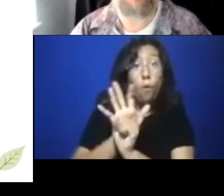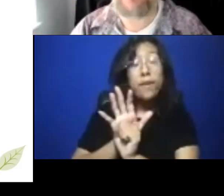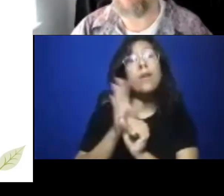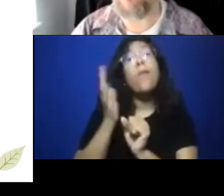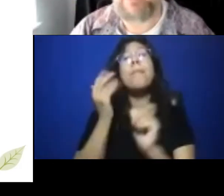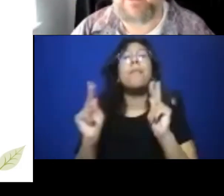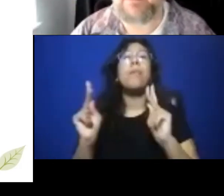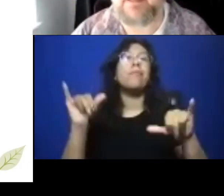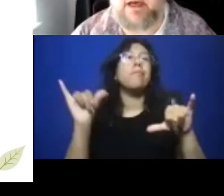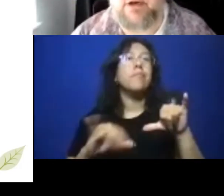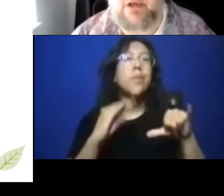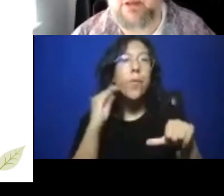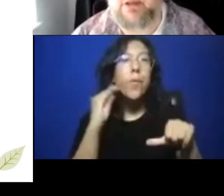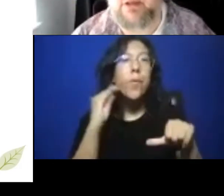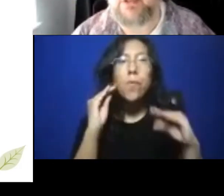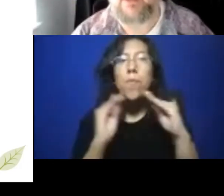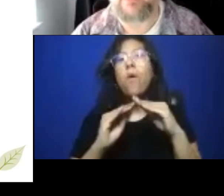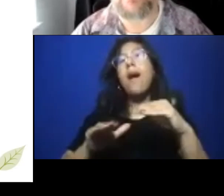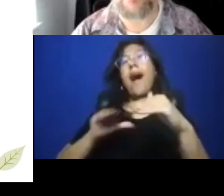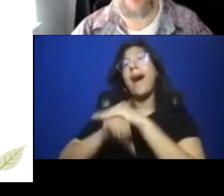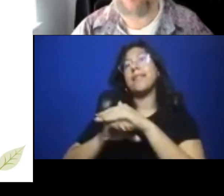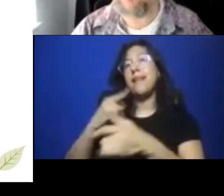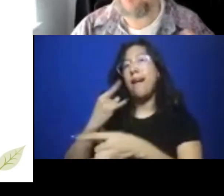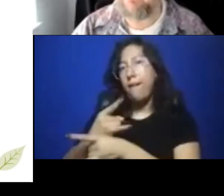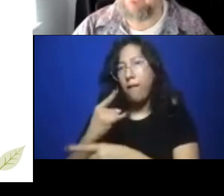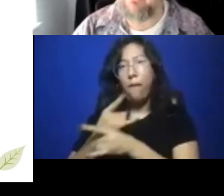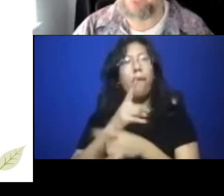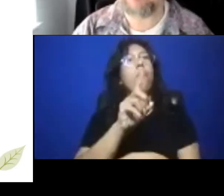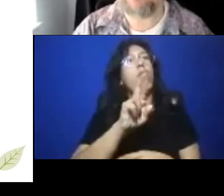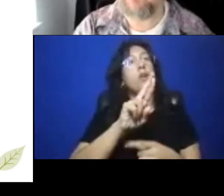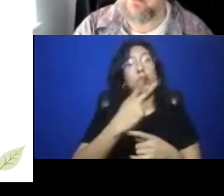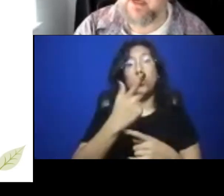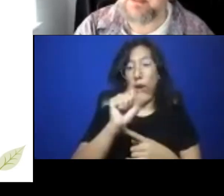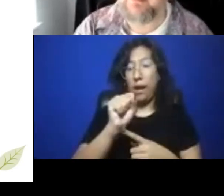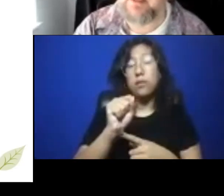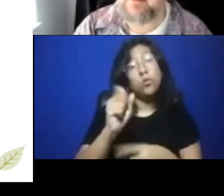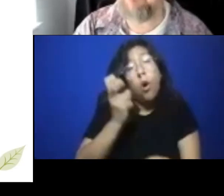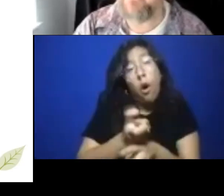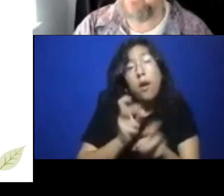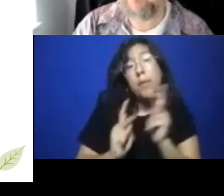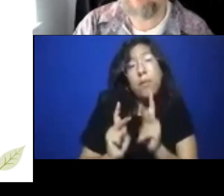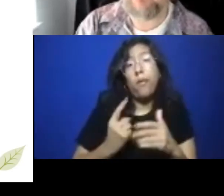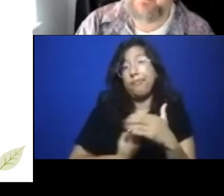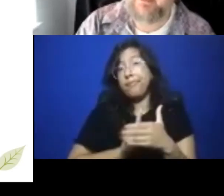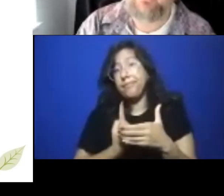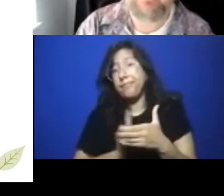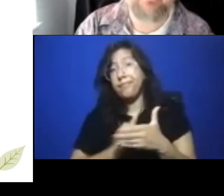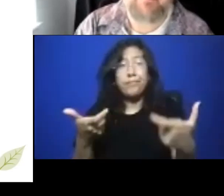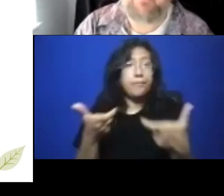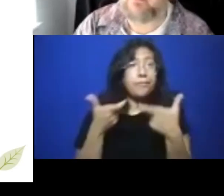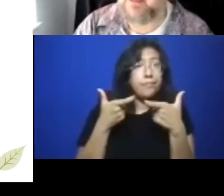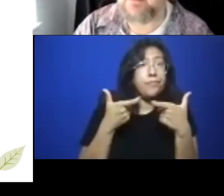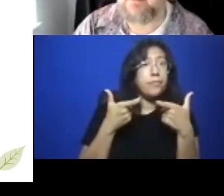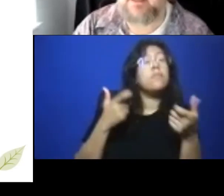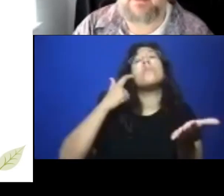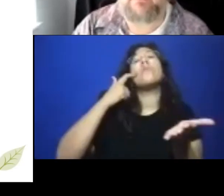and they had more access to alcohol and drugs and it was harder because people were isolated. But now we're seeing that people are isolating